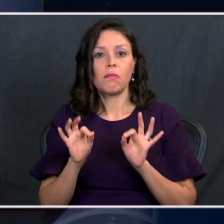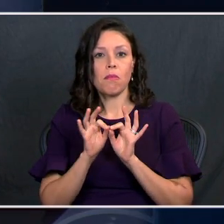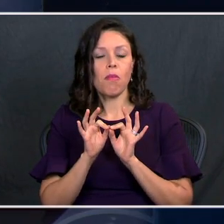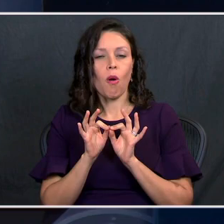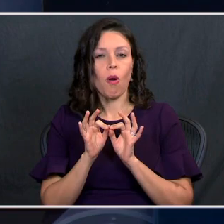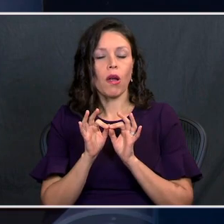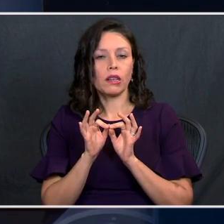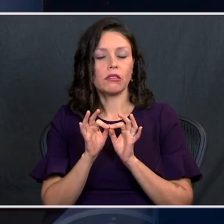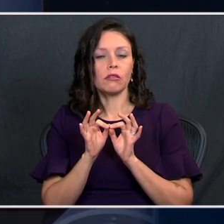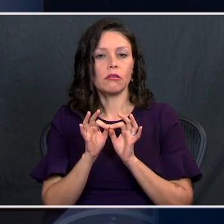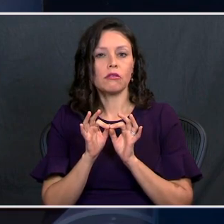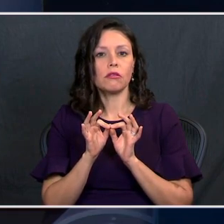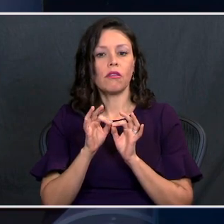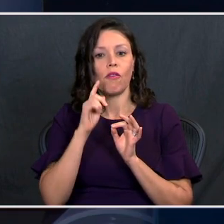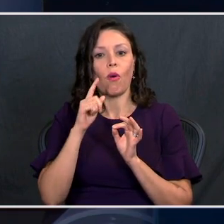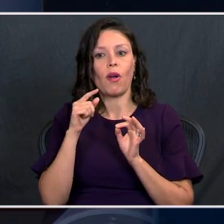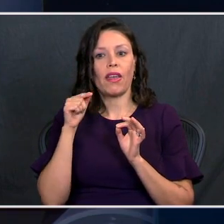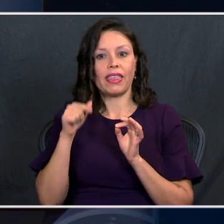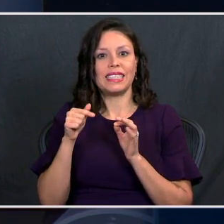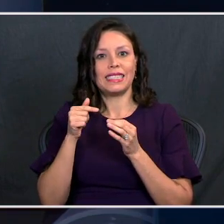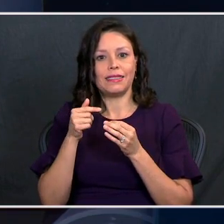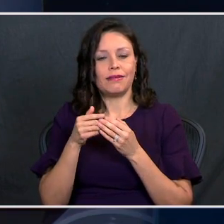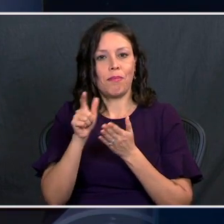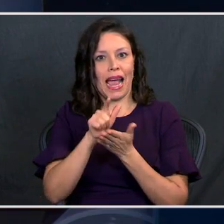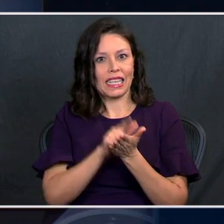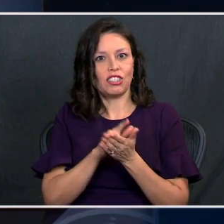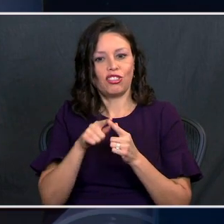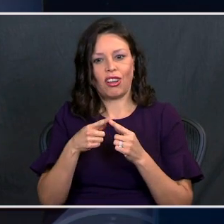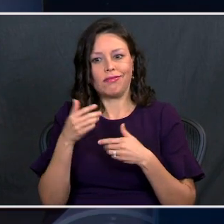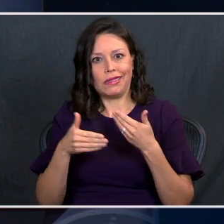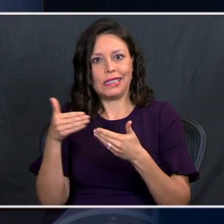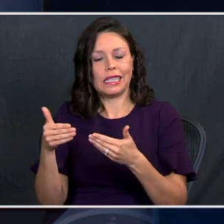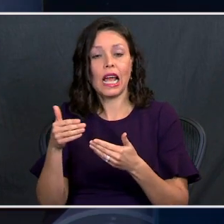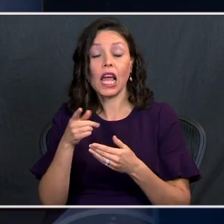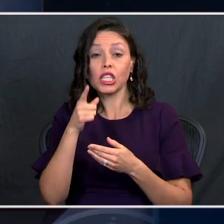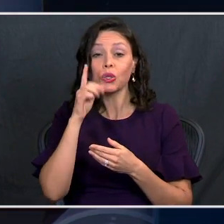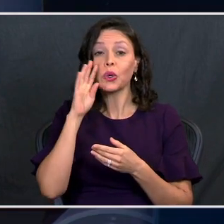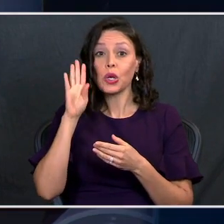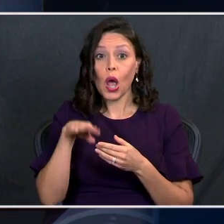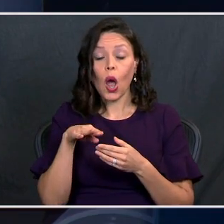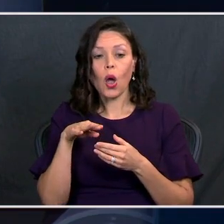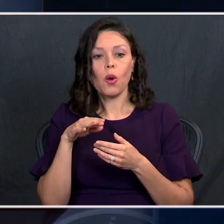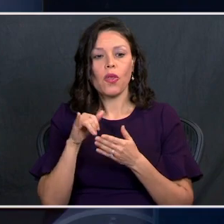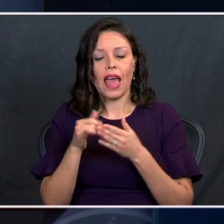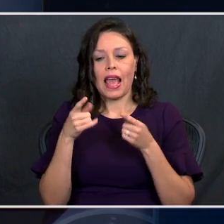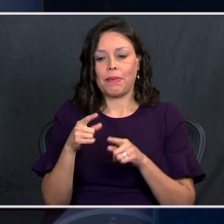to get this package moving forward. As you know, there was a call that occurred yesterday